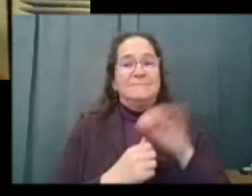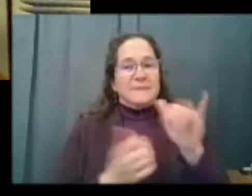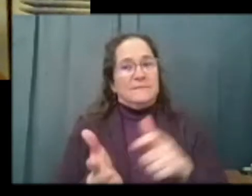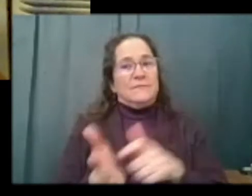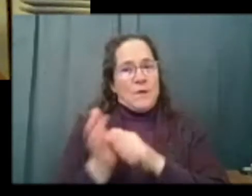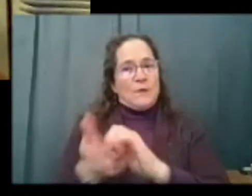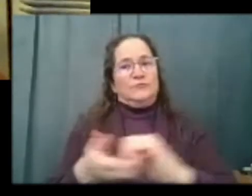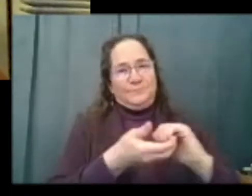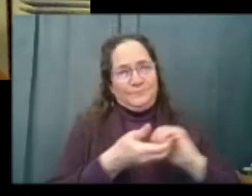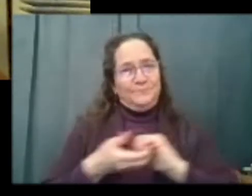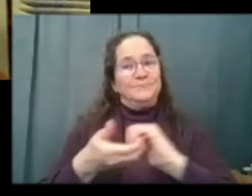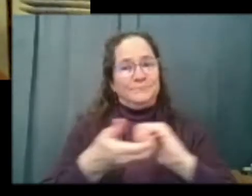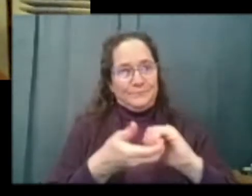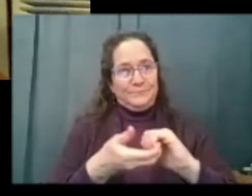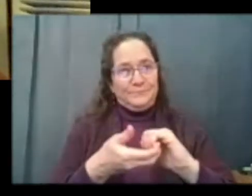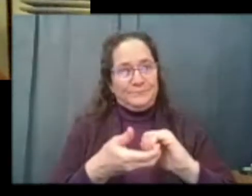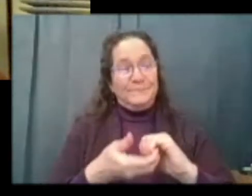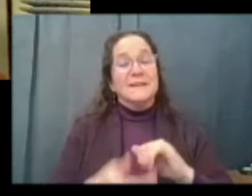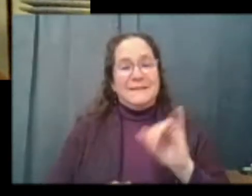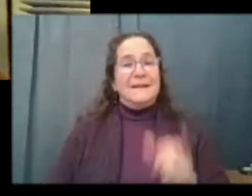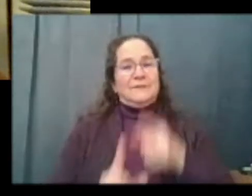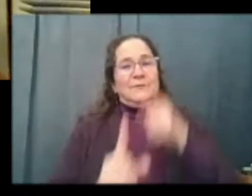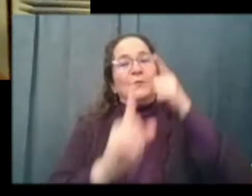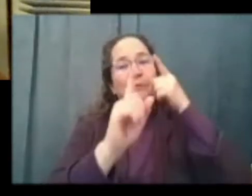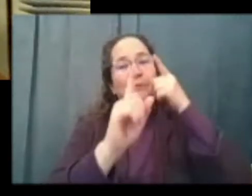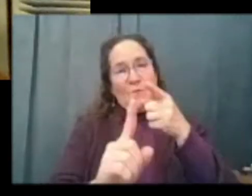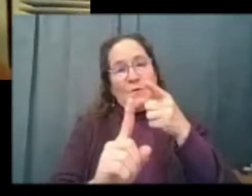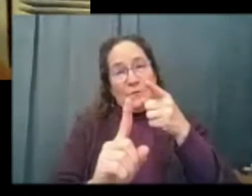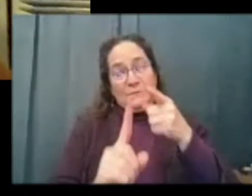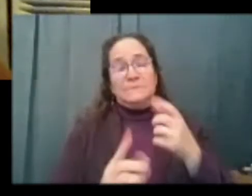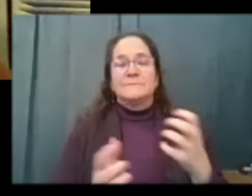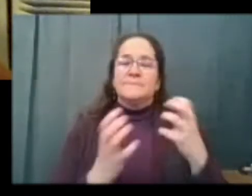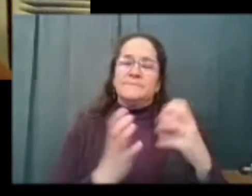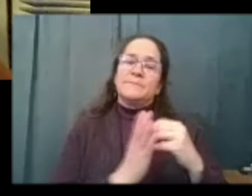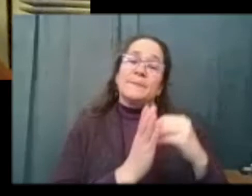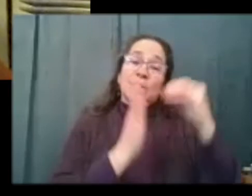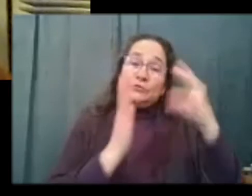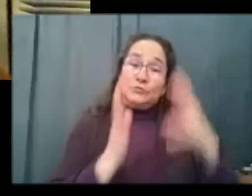And that's really the goal is that we want the individual to be understood anywhere